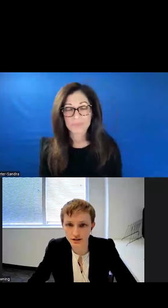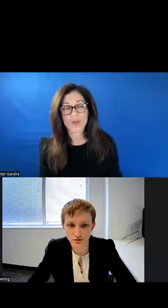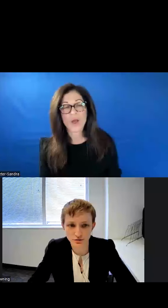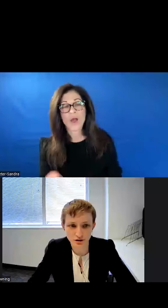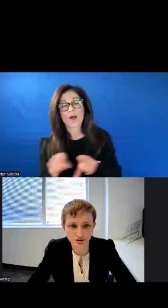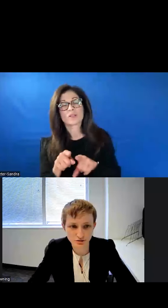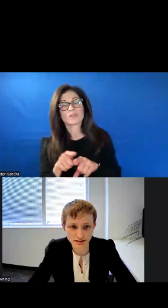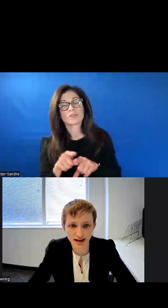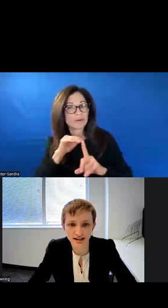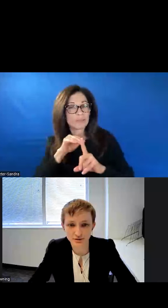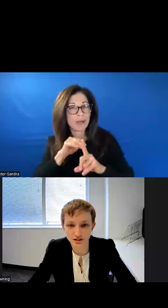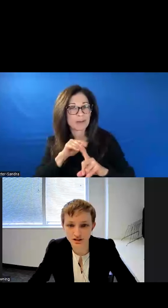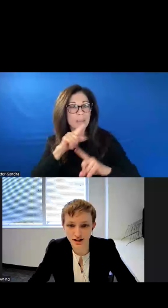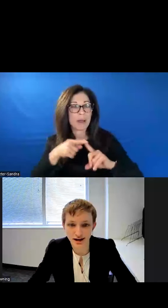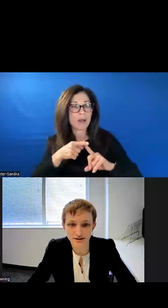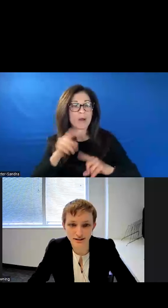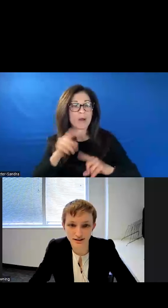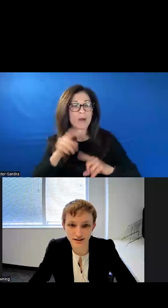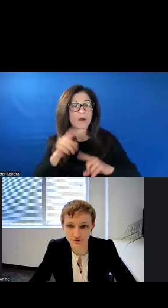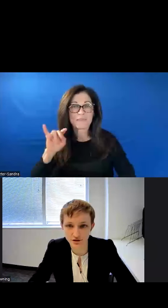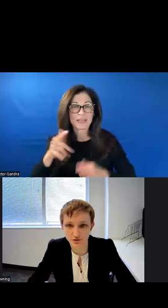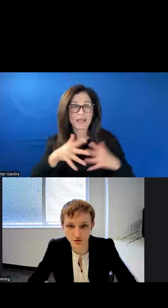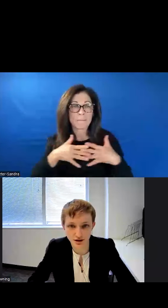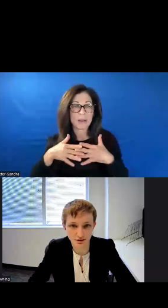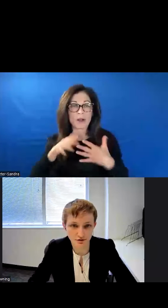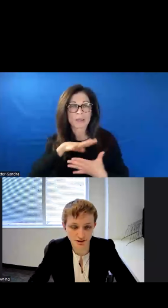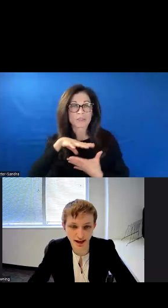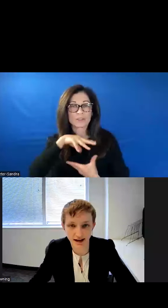AMERICA'S SOUL ON SUICIDE. YOU CAN CHECK OUT THE TRAILER FOR THAT.